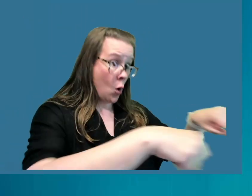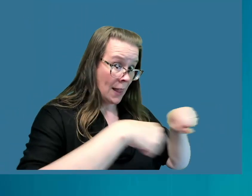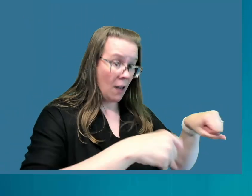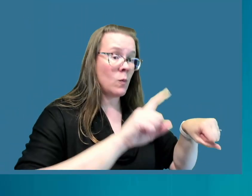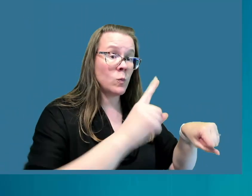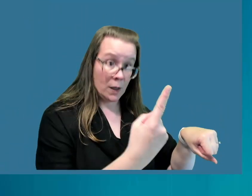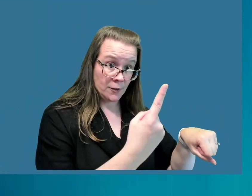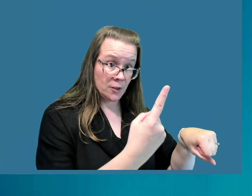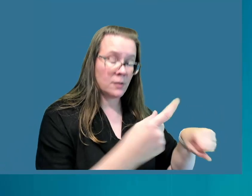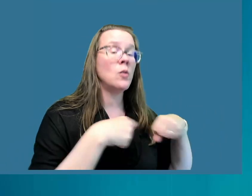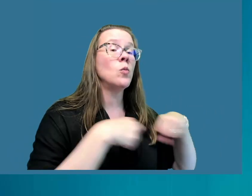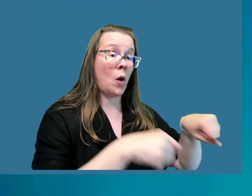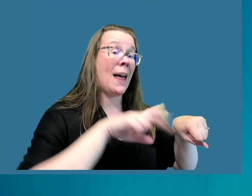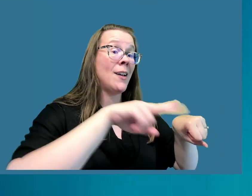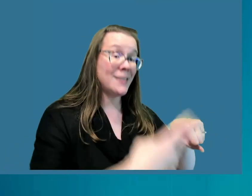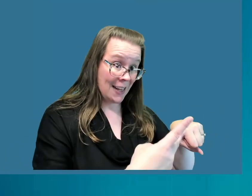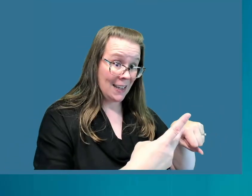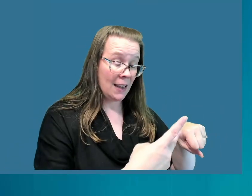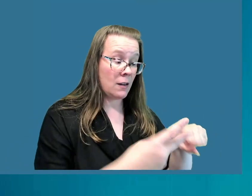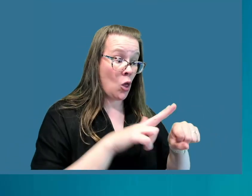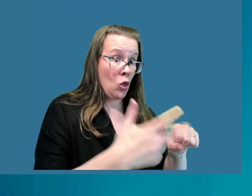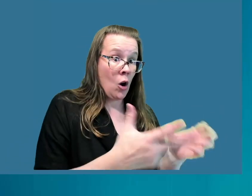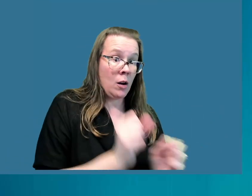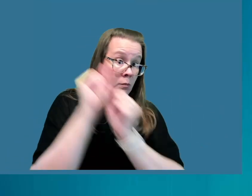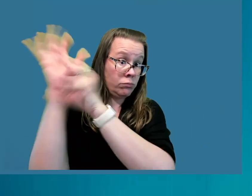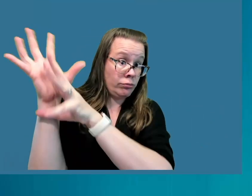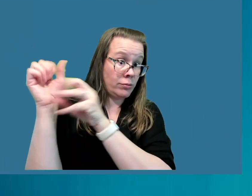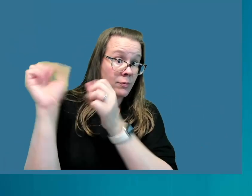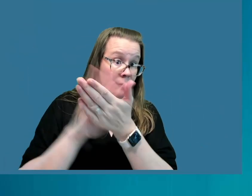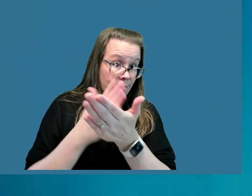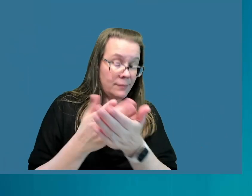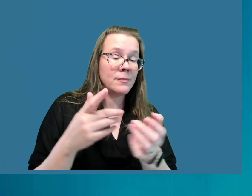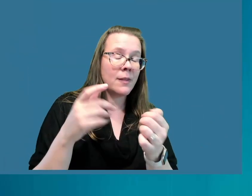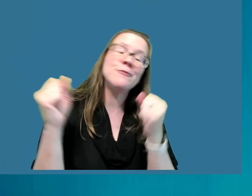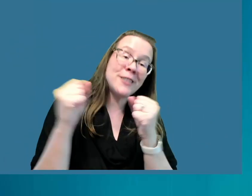I tend to roll it out once, and then I'll roll the scraps one more time. And then after that,